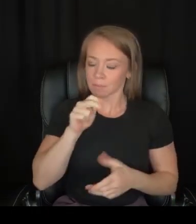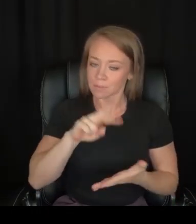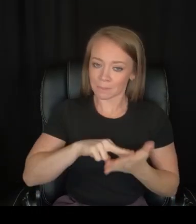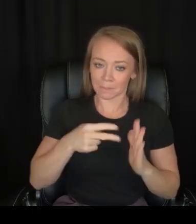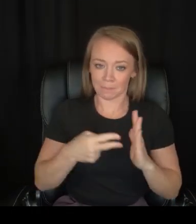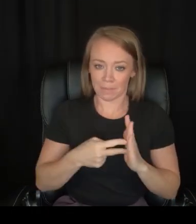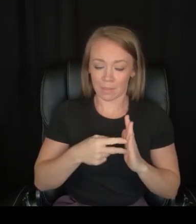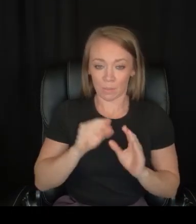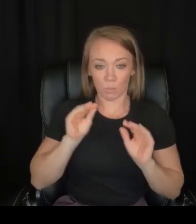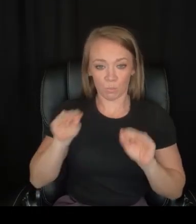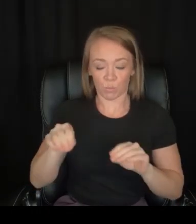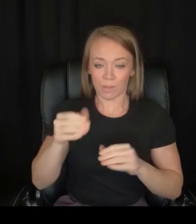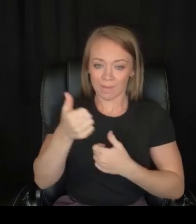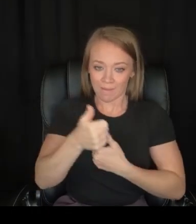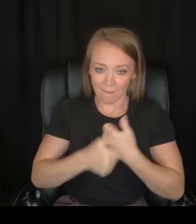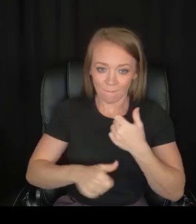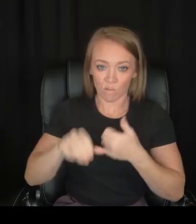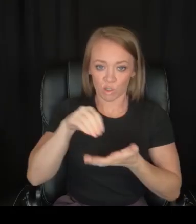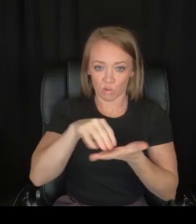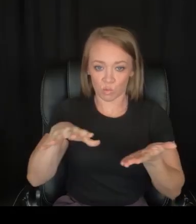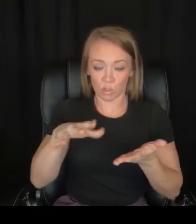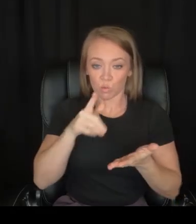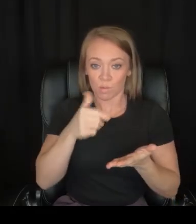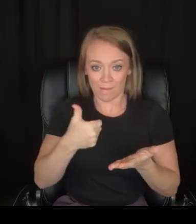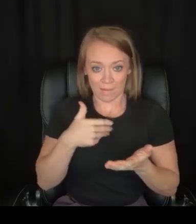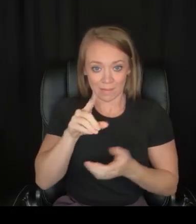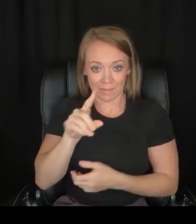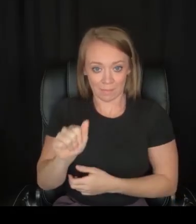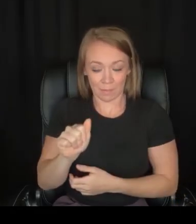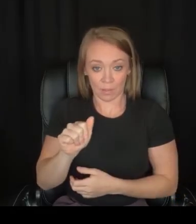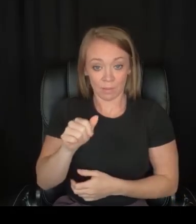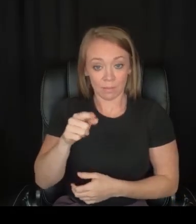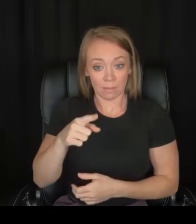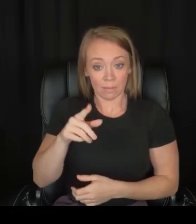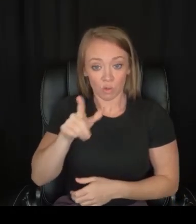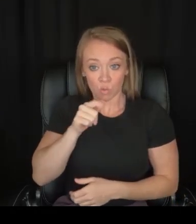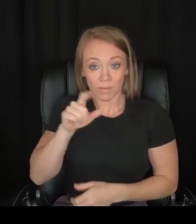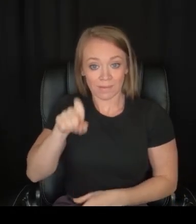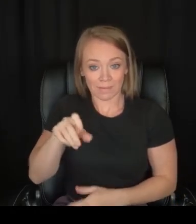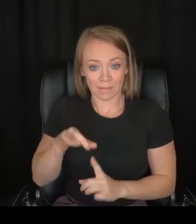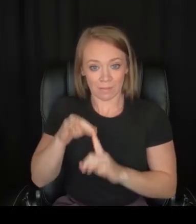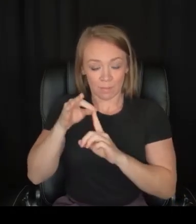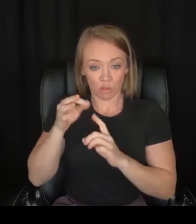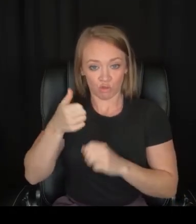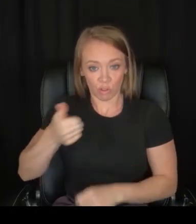student with a disability who needs special transportation on a special school bus.